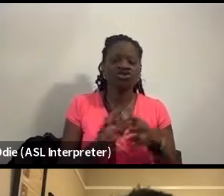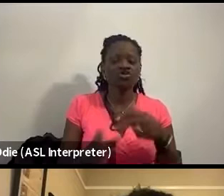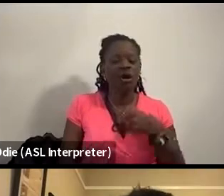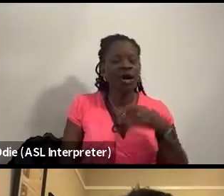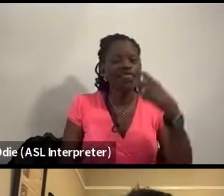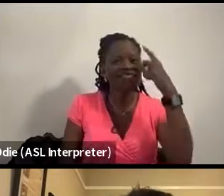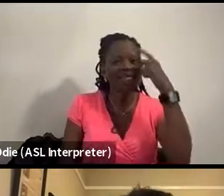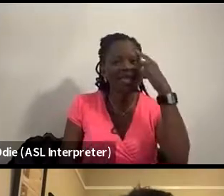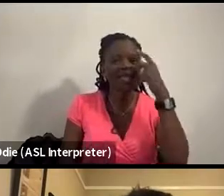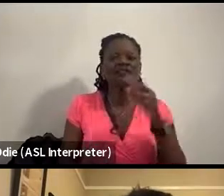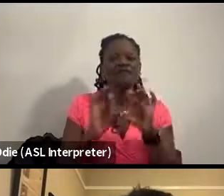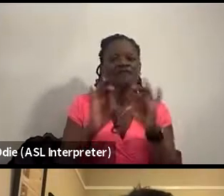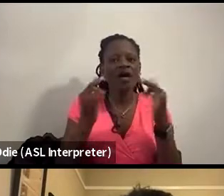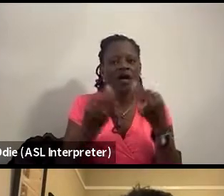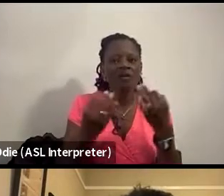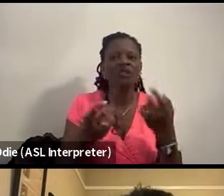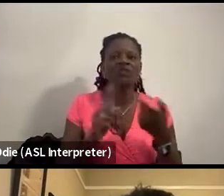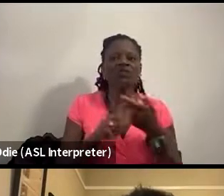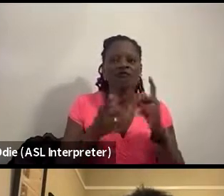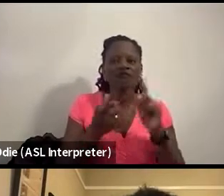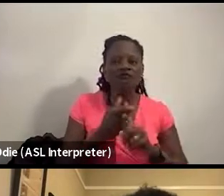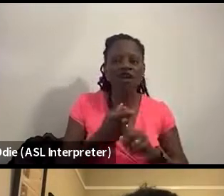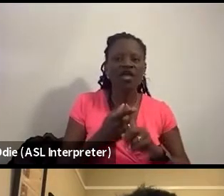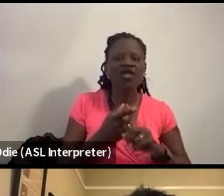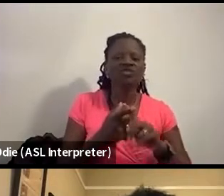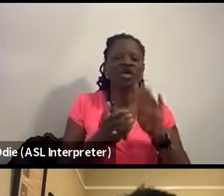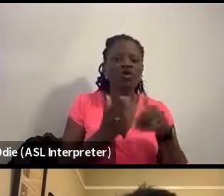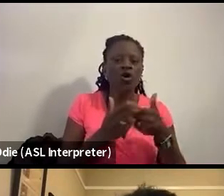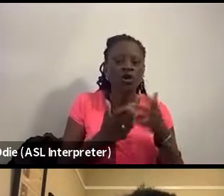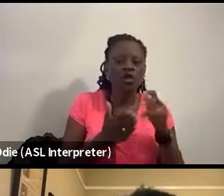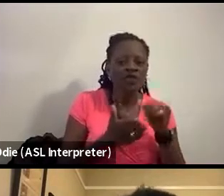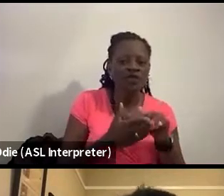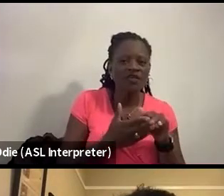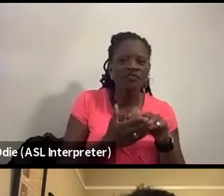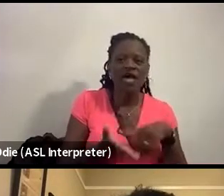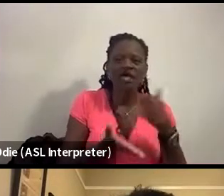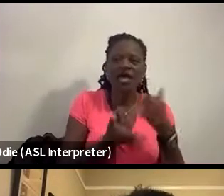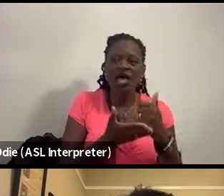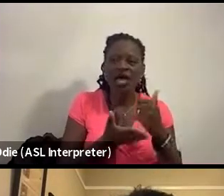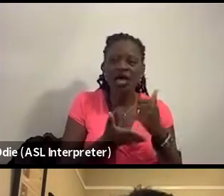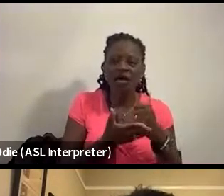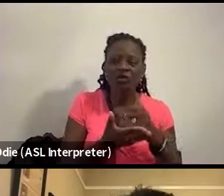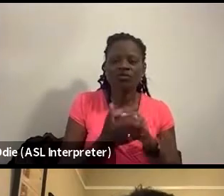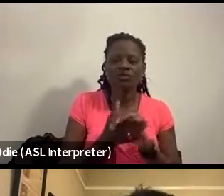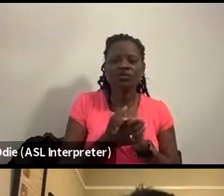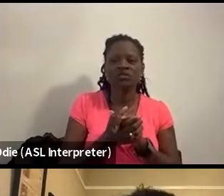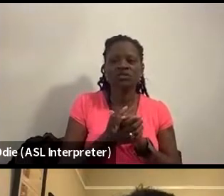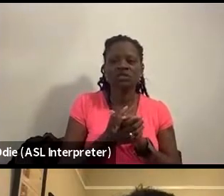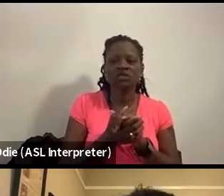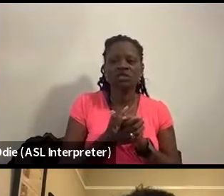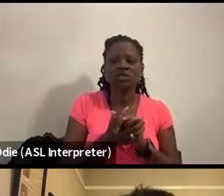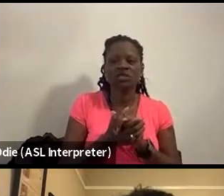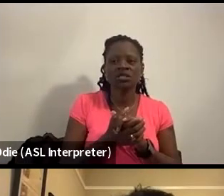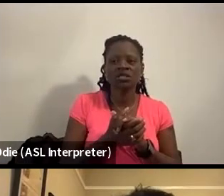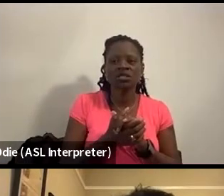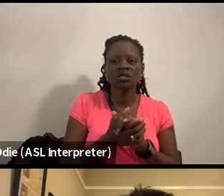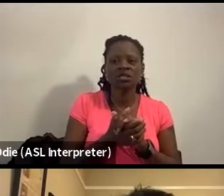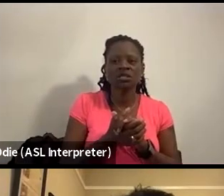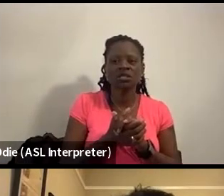families, the friends, the organizations of people that people go to and all of that and who will get us to getting a healthier community. Right.